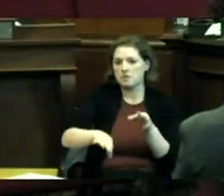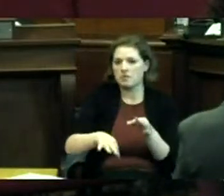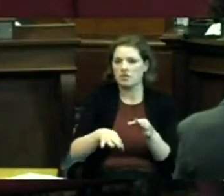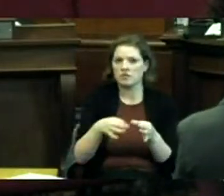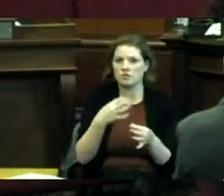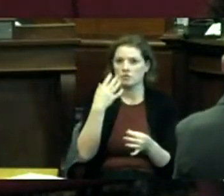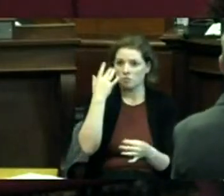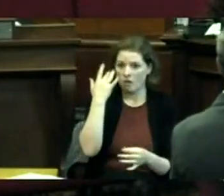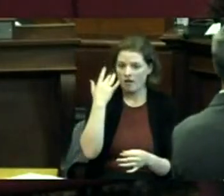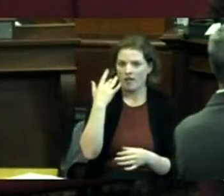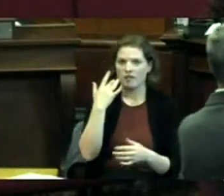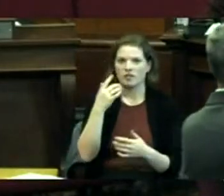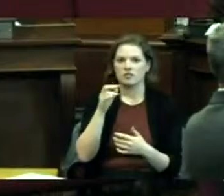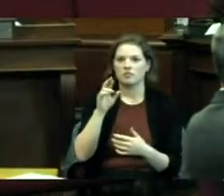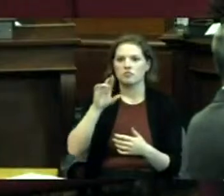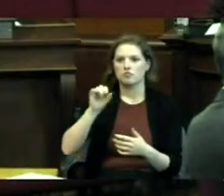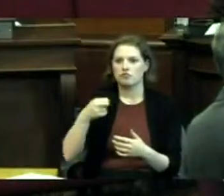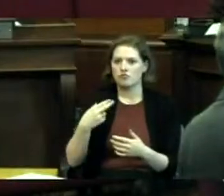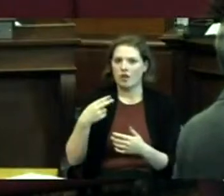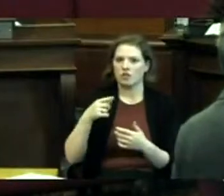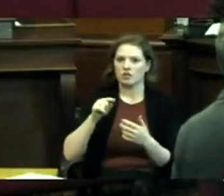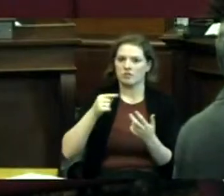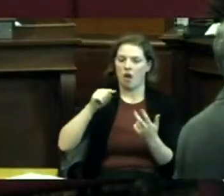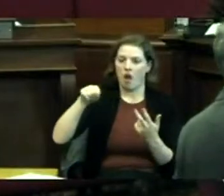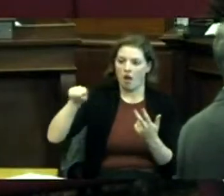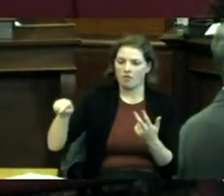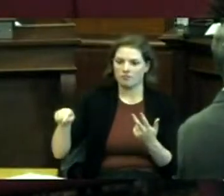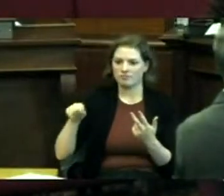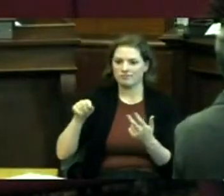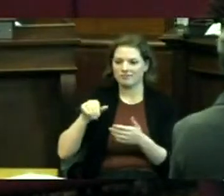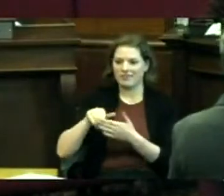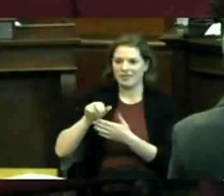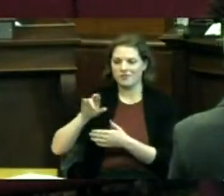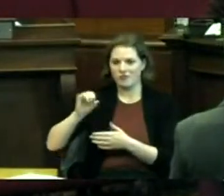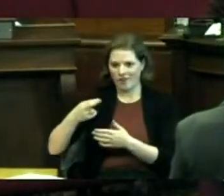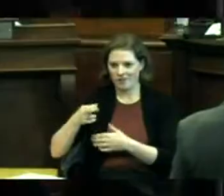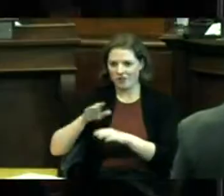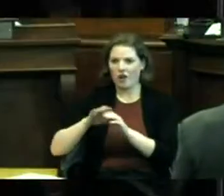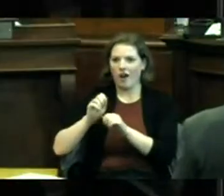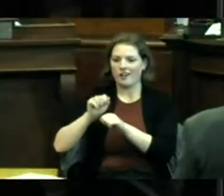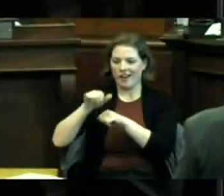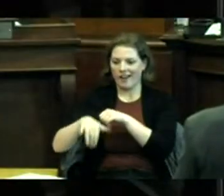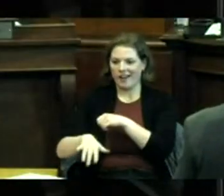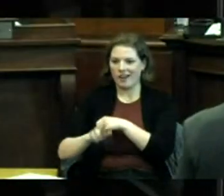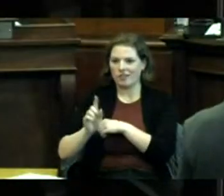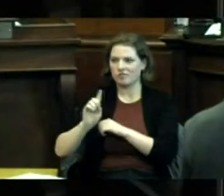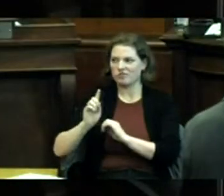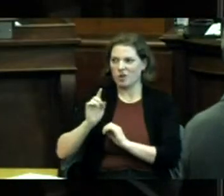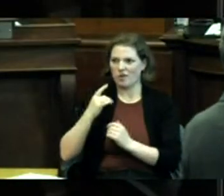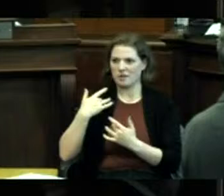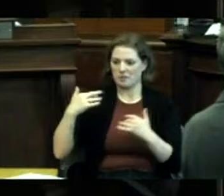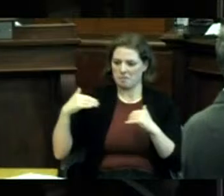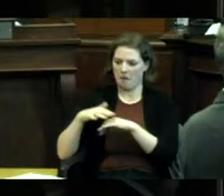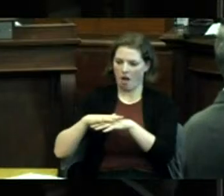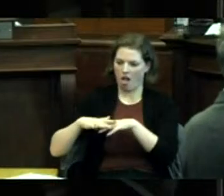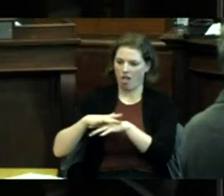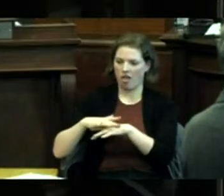being Rush. Rush was relatively simple, and I say that because